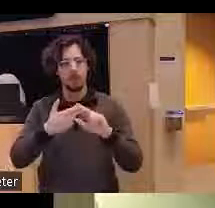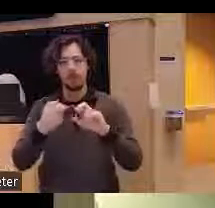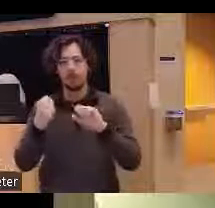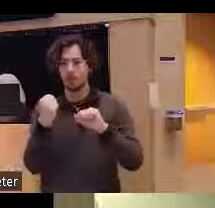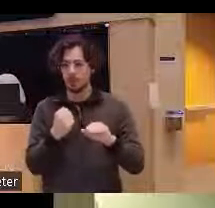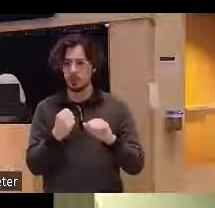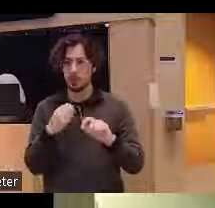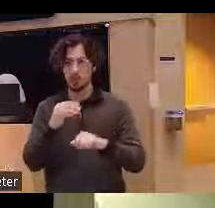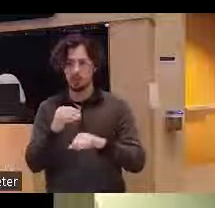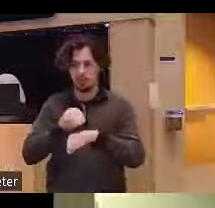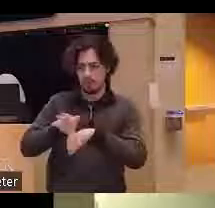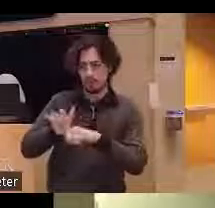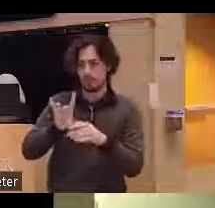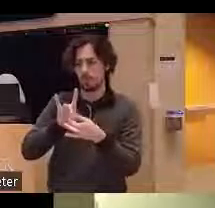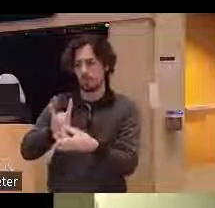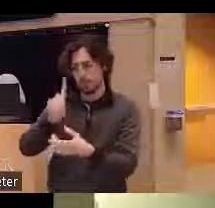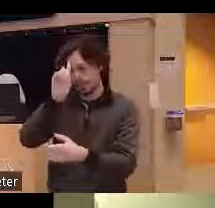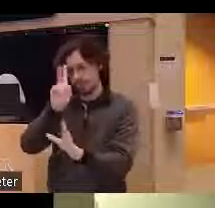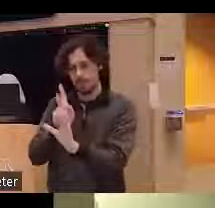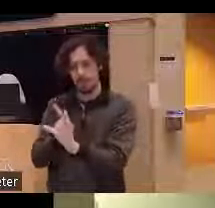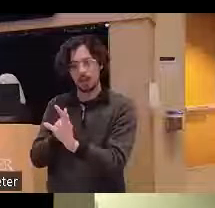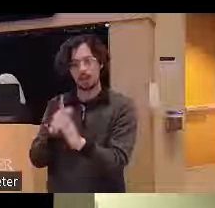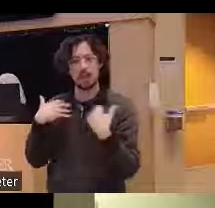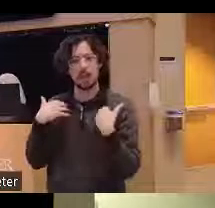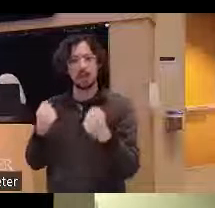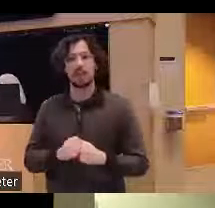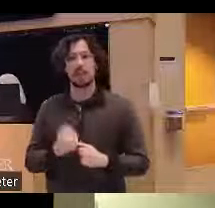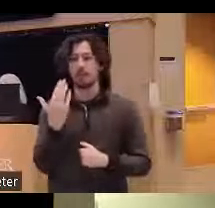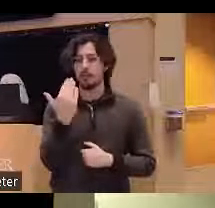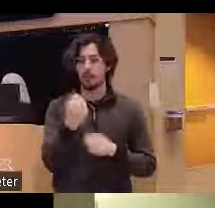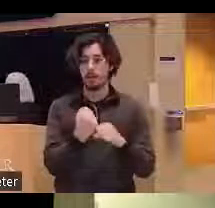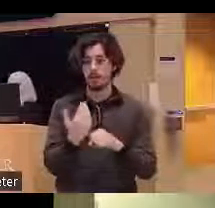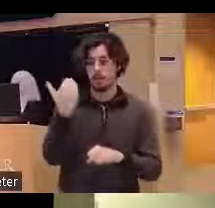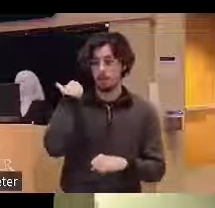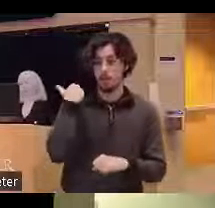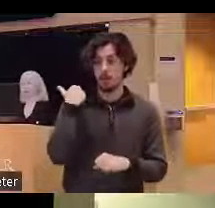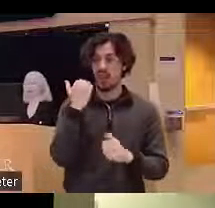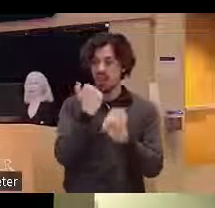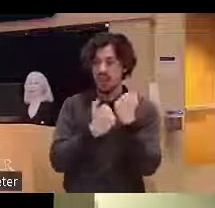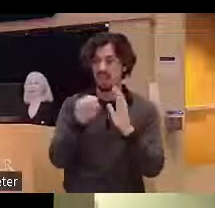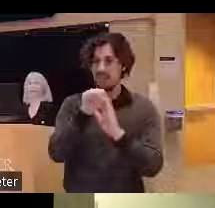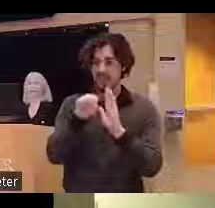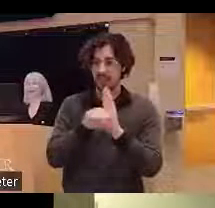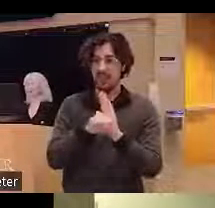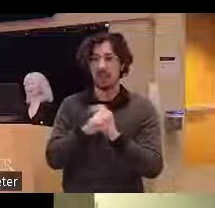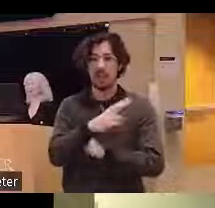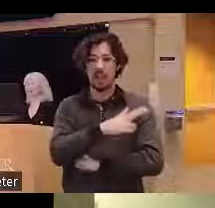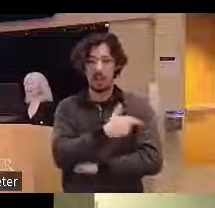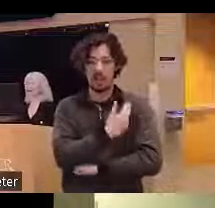Health you know until about 15 years ago every state hospital in New York had a full-time dentist